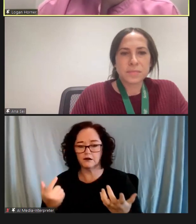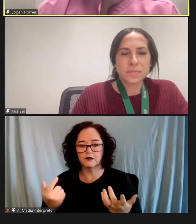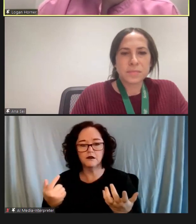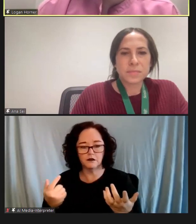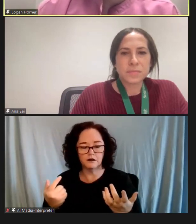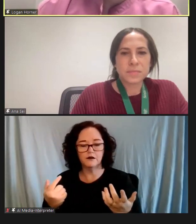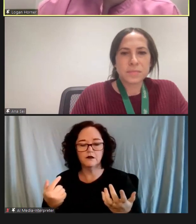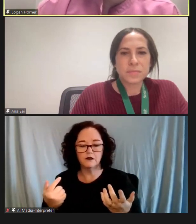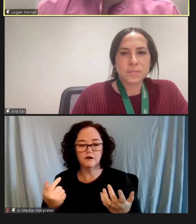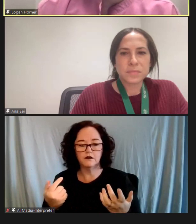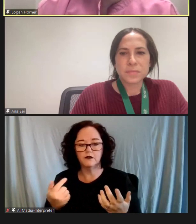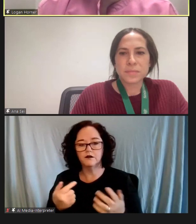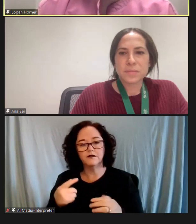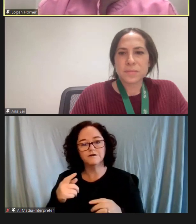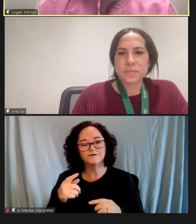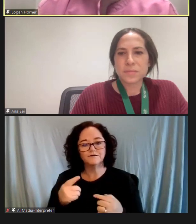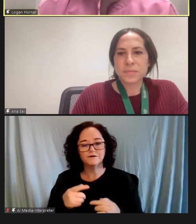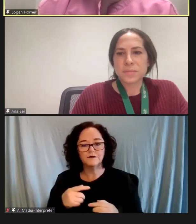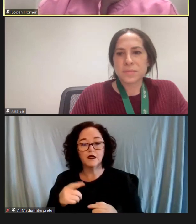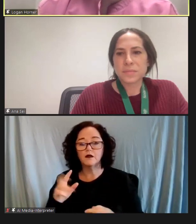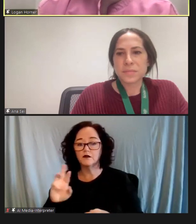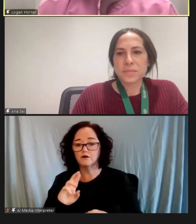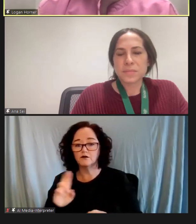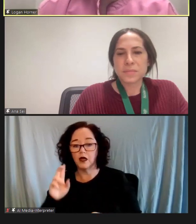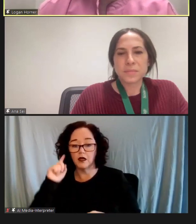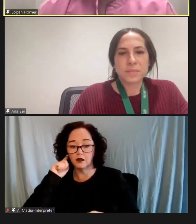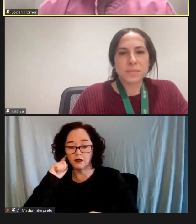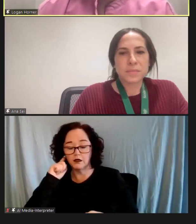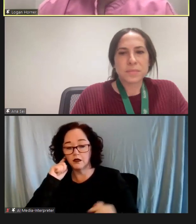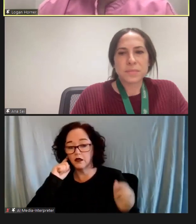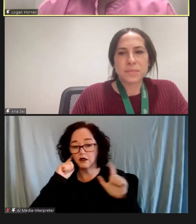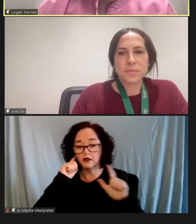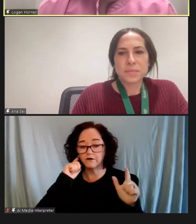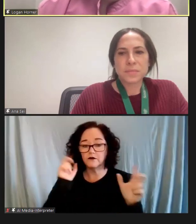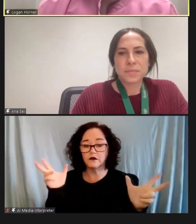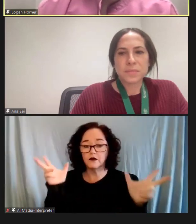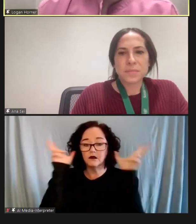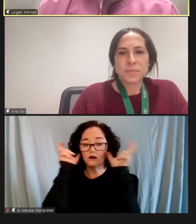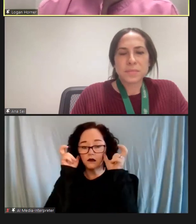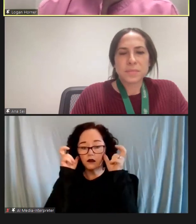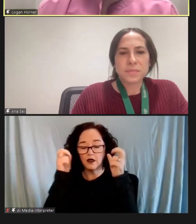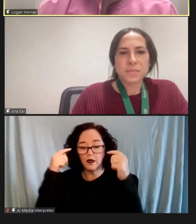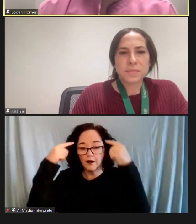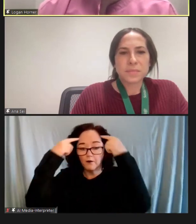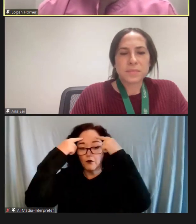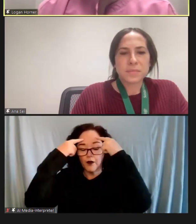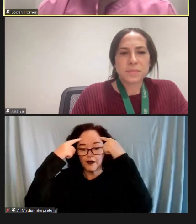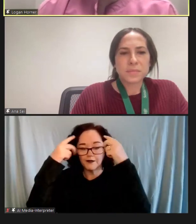information from both the right ear and